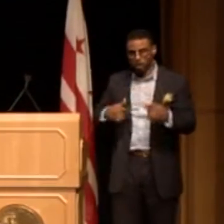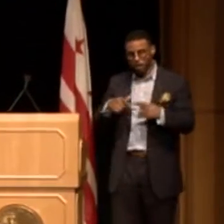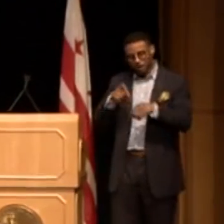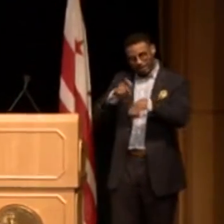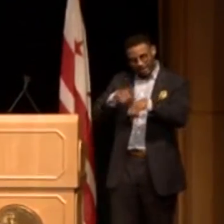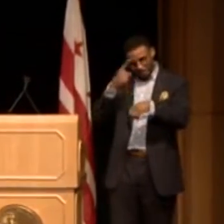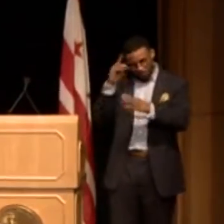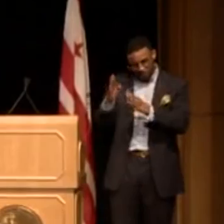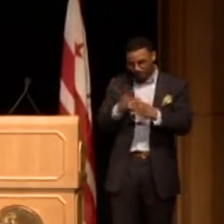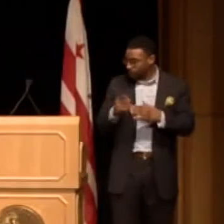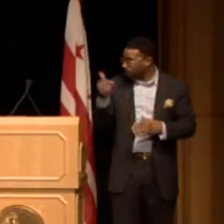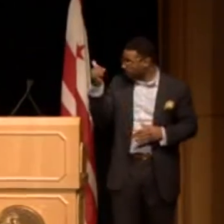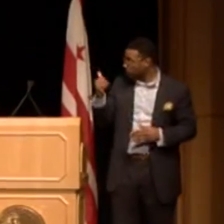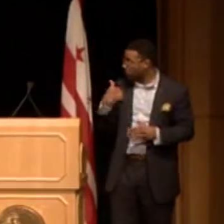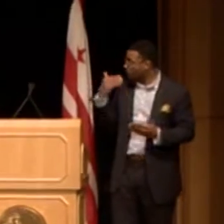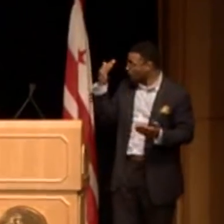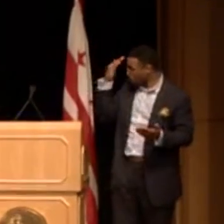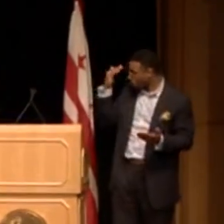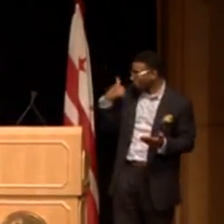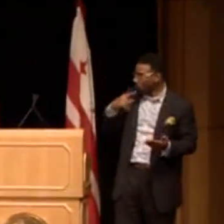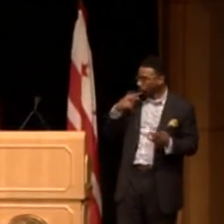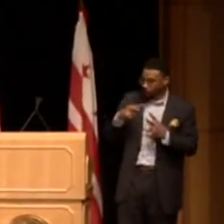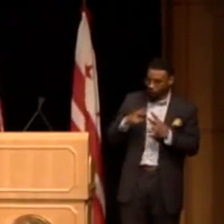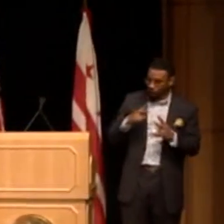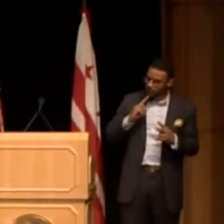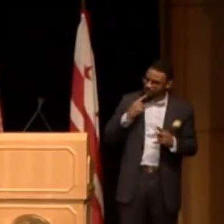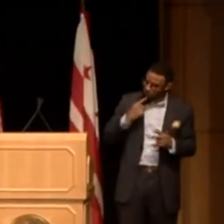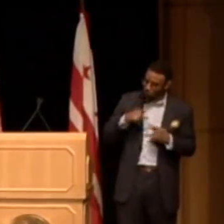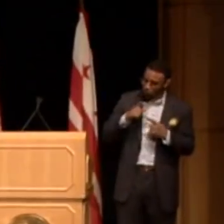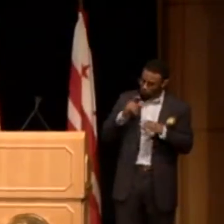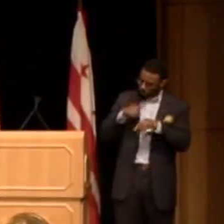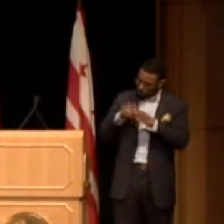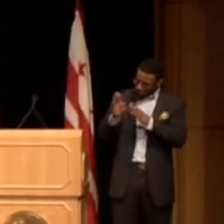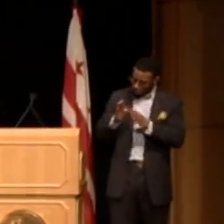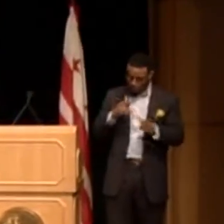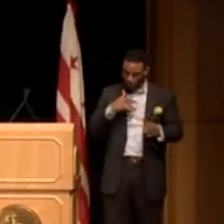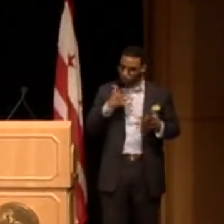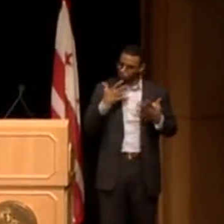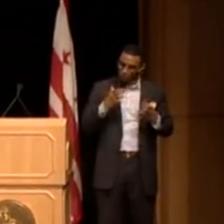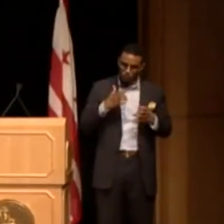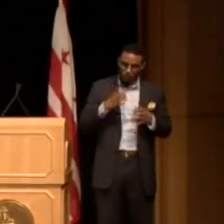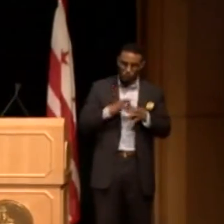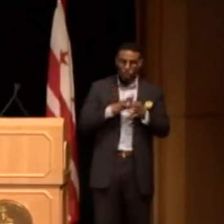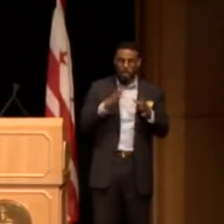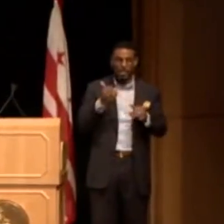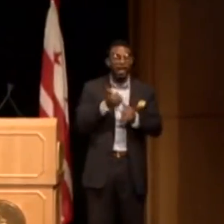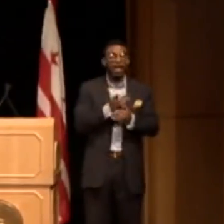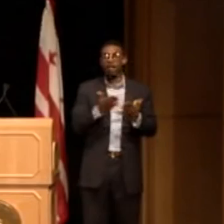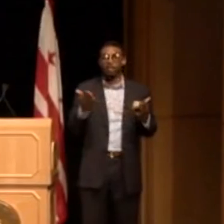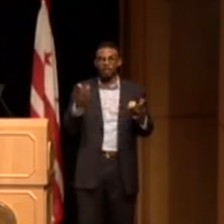SOME OF THEM AND I KNOW WE ARE VERY DELIBERATE WHEN WE DO TIMING BECAUSE WE DON'T WANT TO RELEASE EVERYTHING ON THE SAME